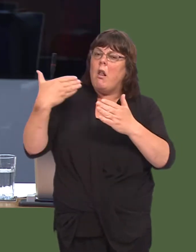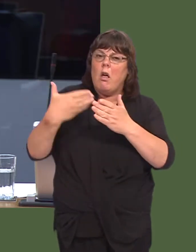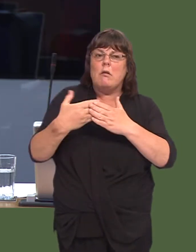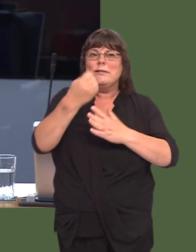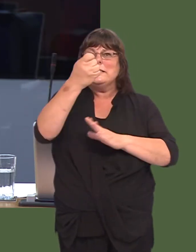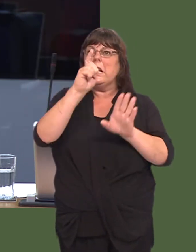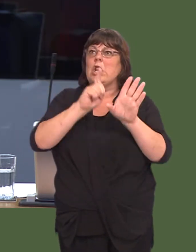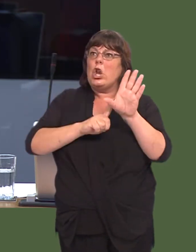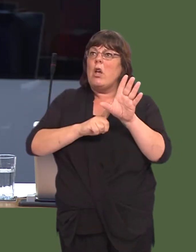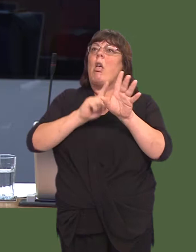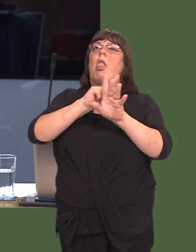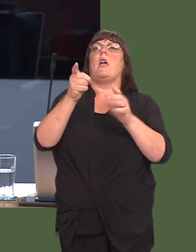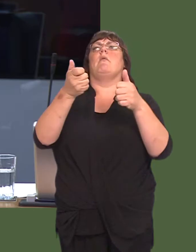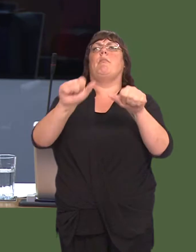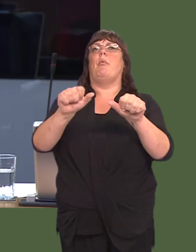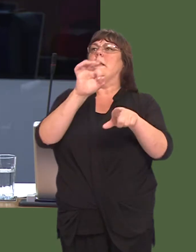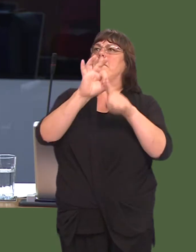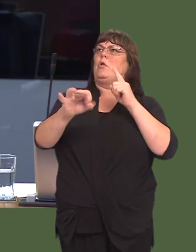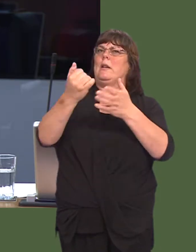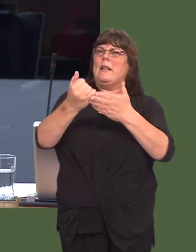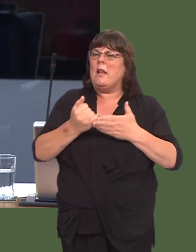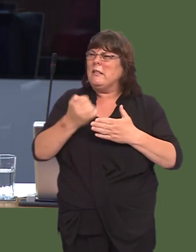yearsóbefore they receive specialist help.